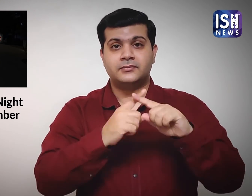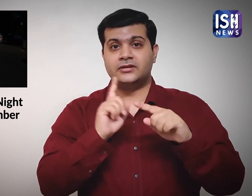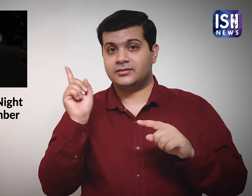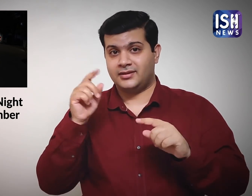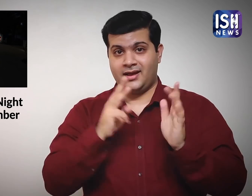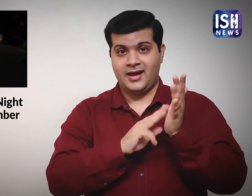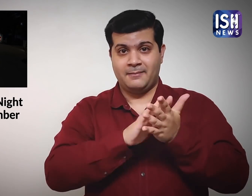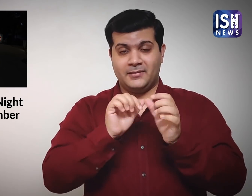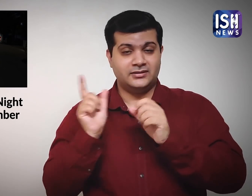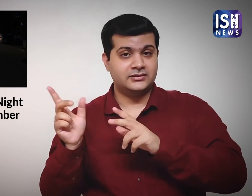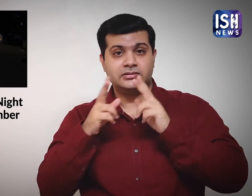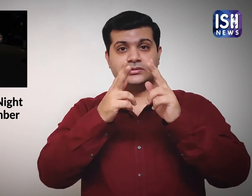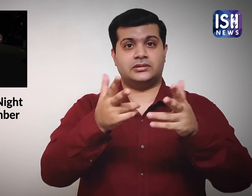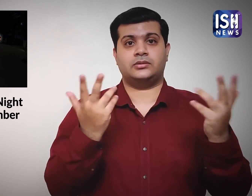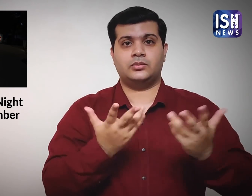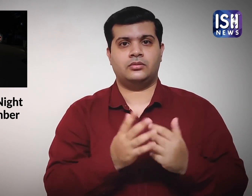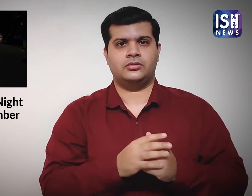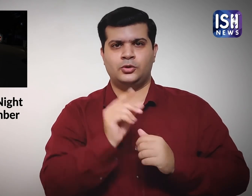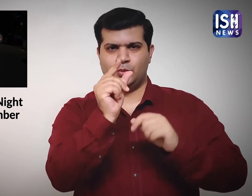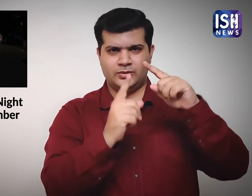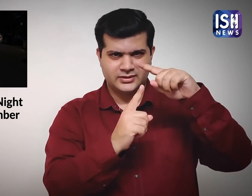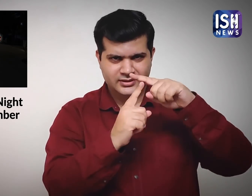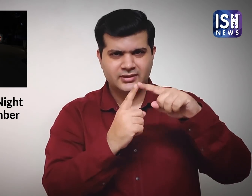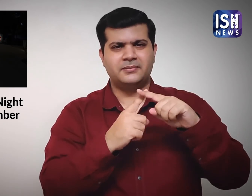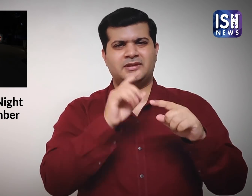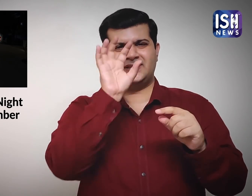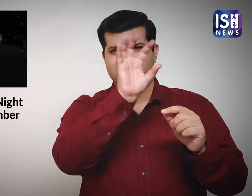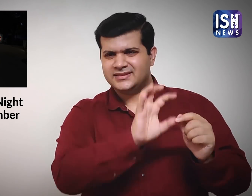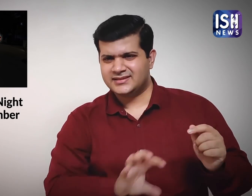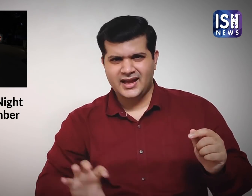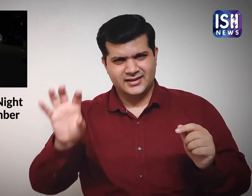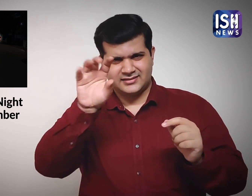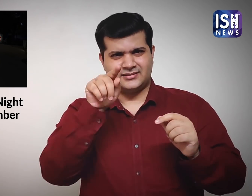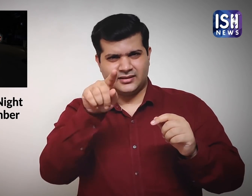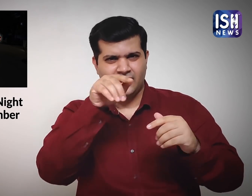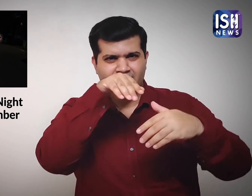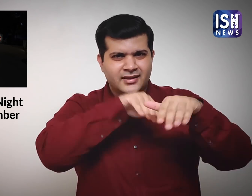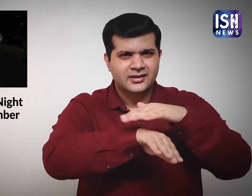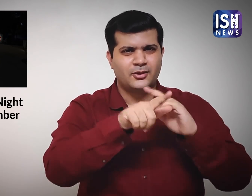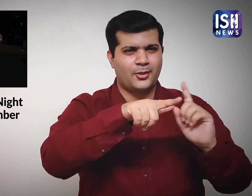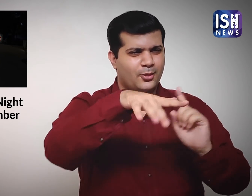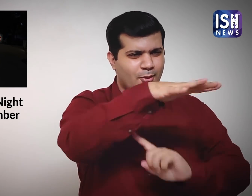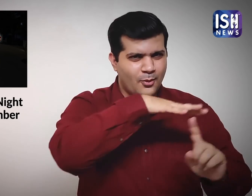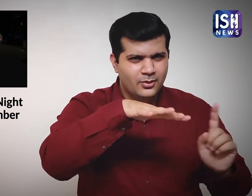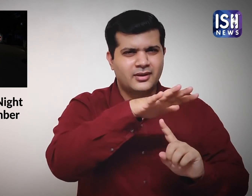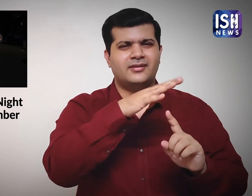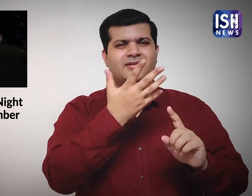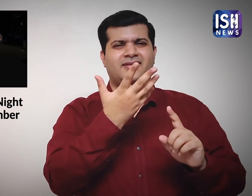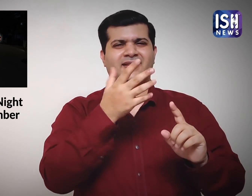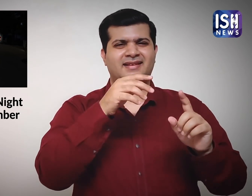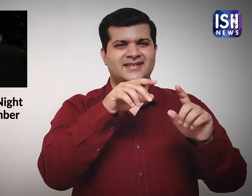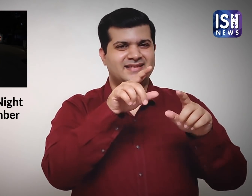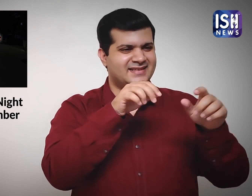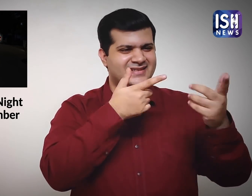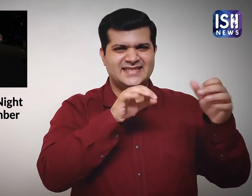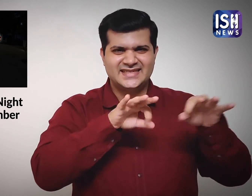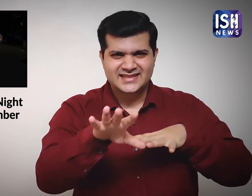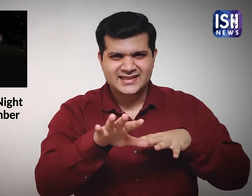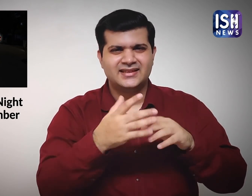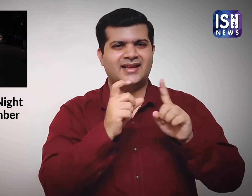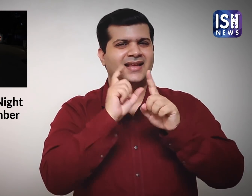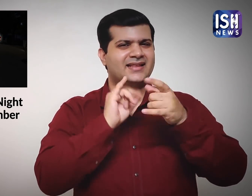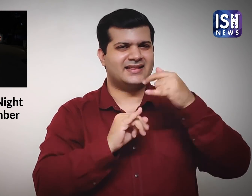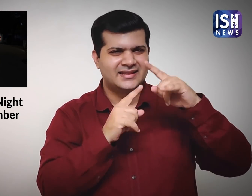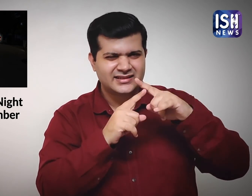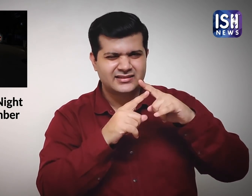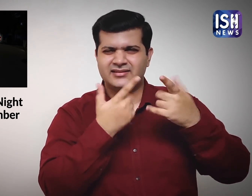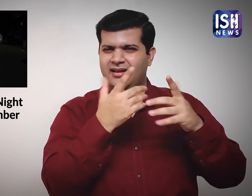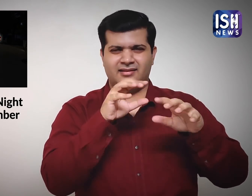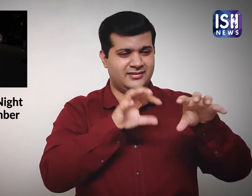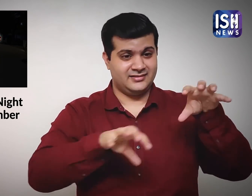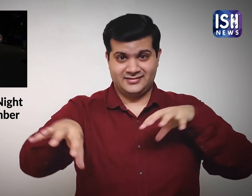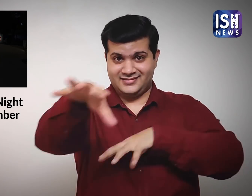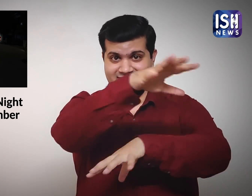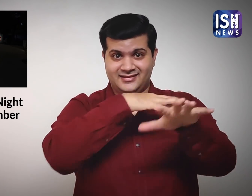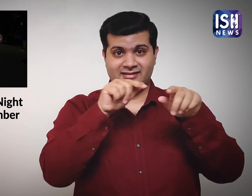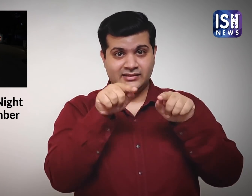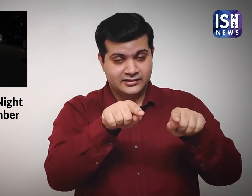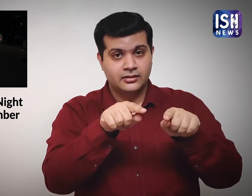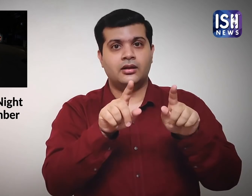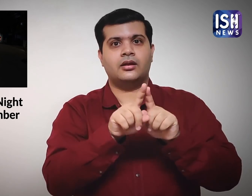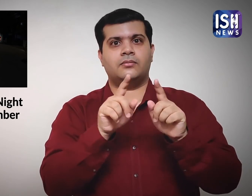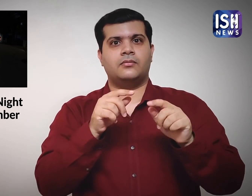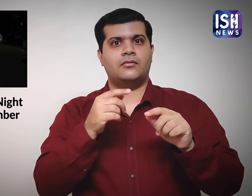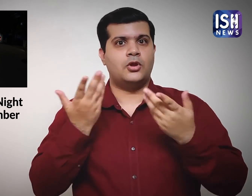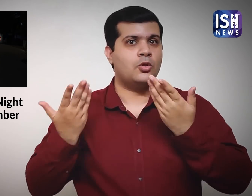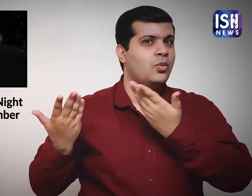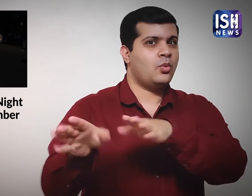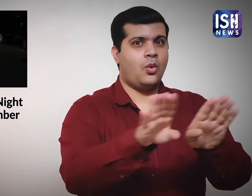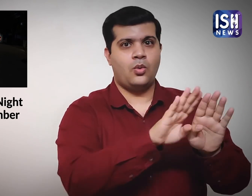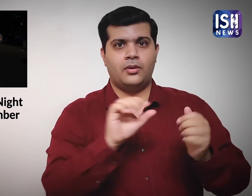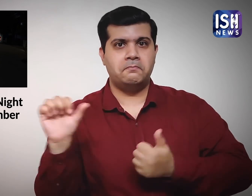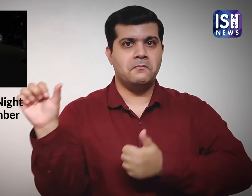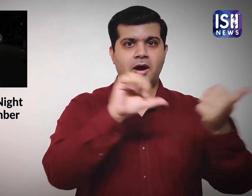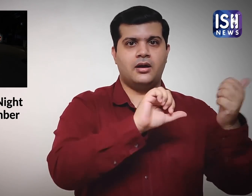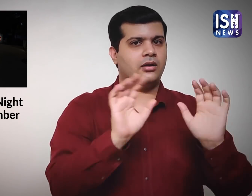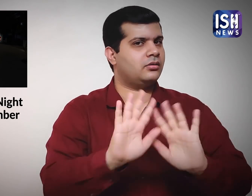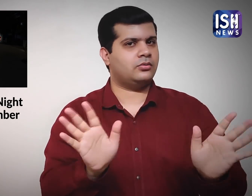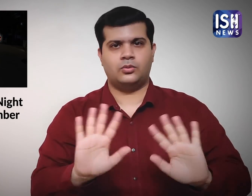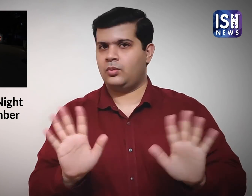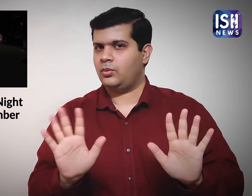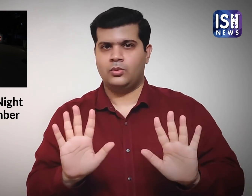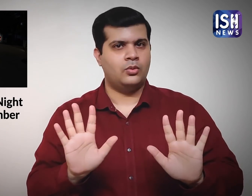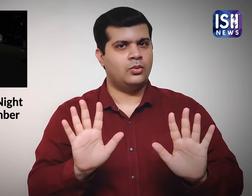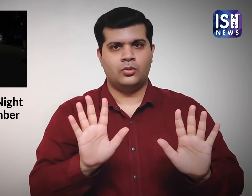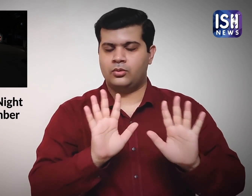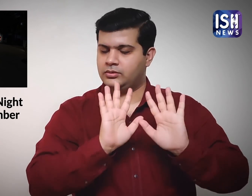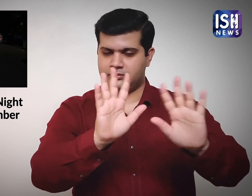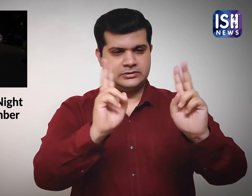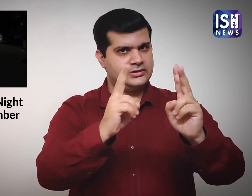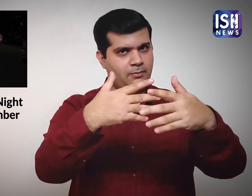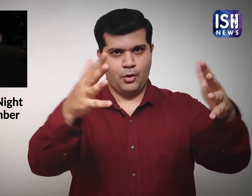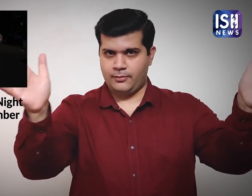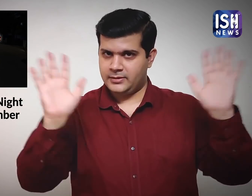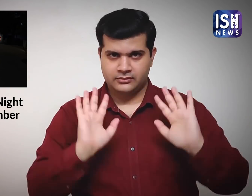The MHA said, “State or UT Governments shall not impose any local lockdown in any area.